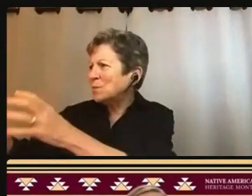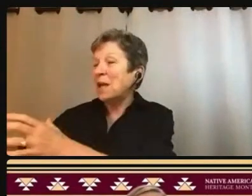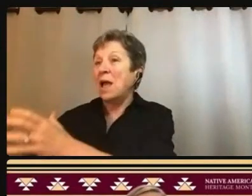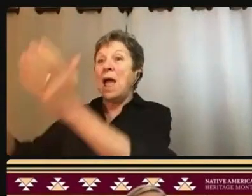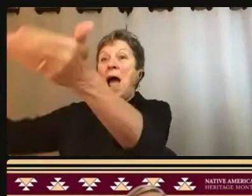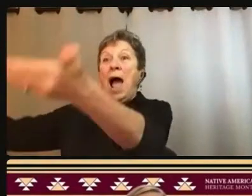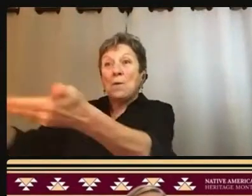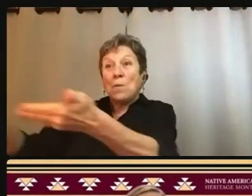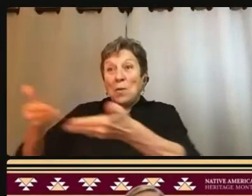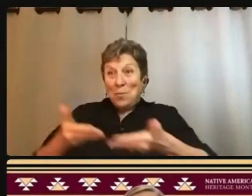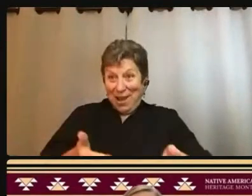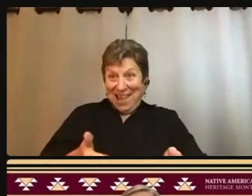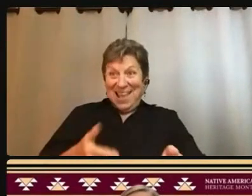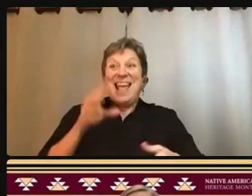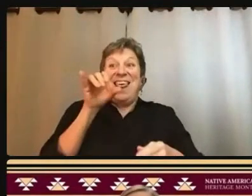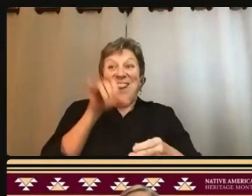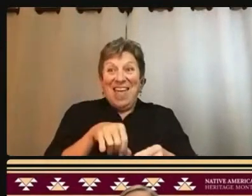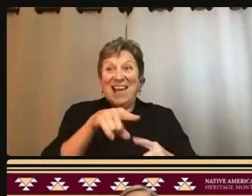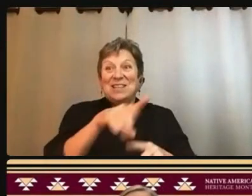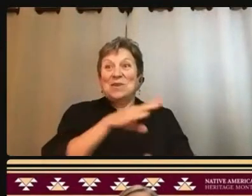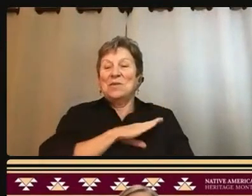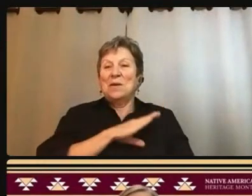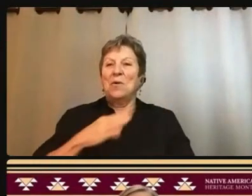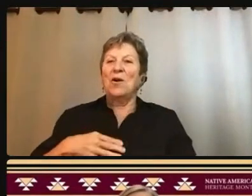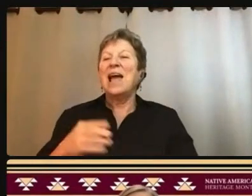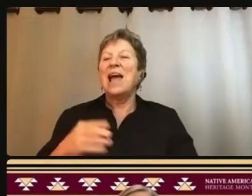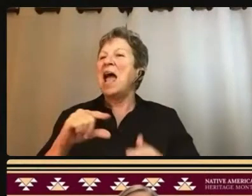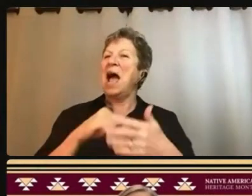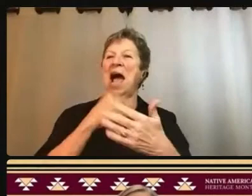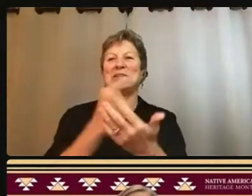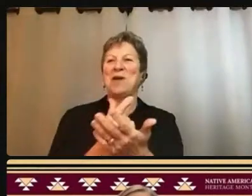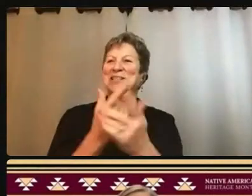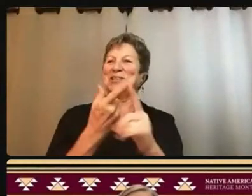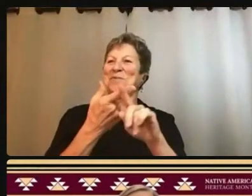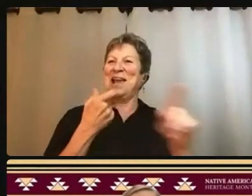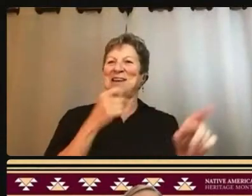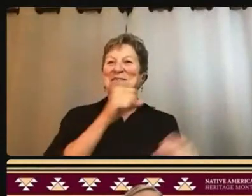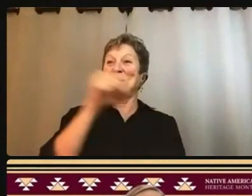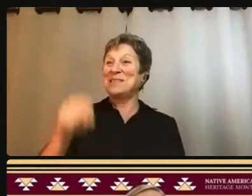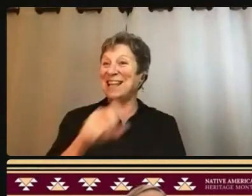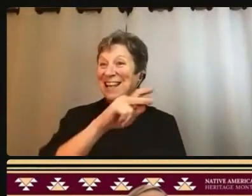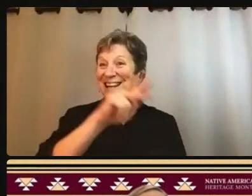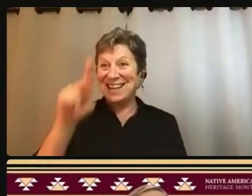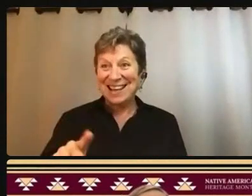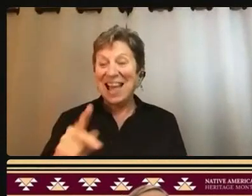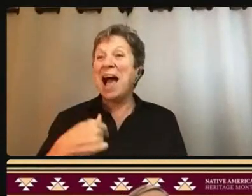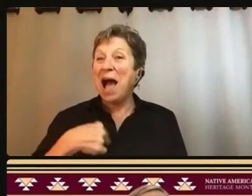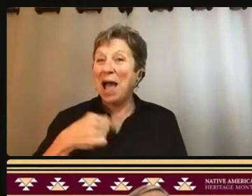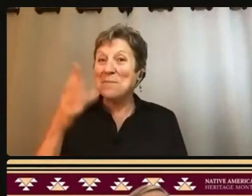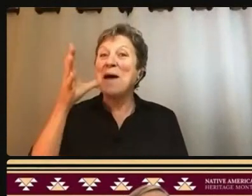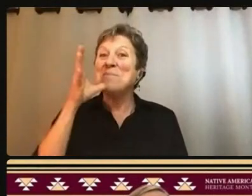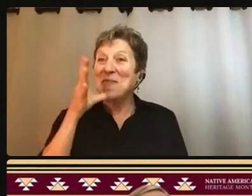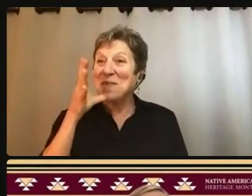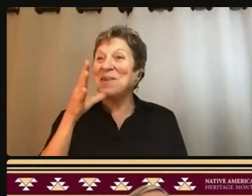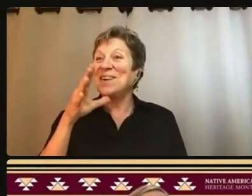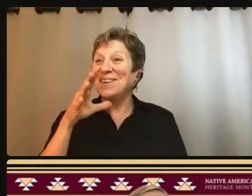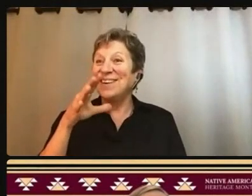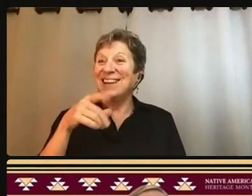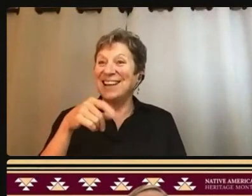I'M ALREADY SITTING AT THESE TABLES, I'M ALREADY LISTENING TO THESE CONCERNS AND I WILL